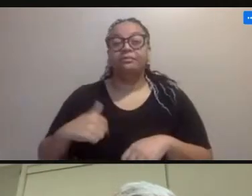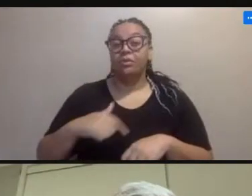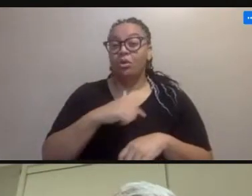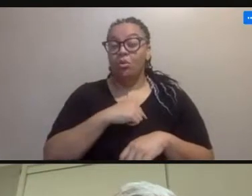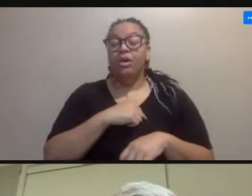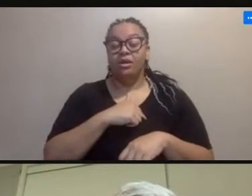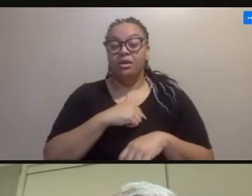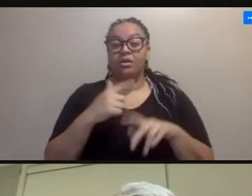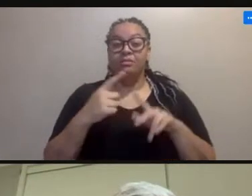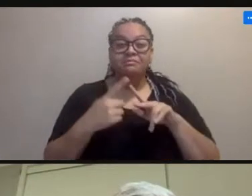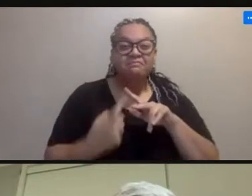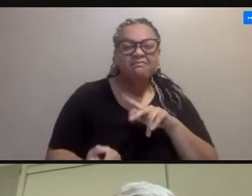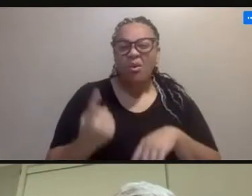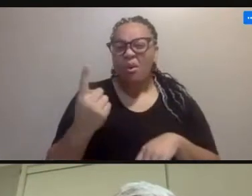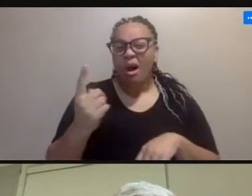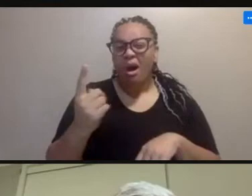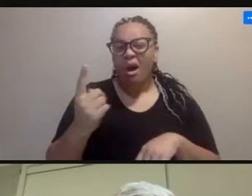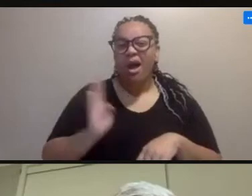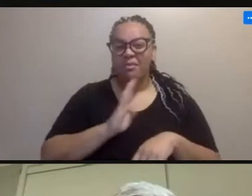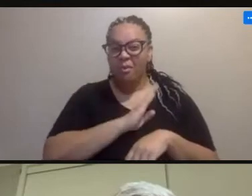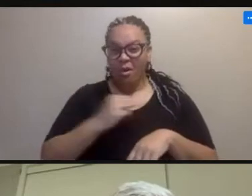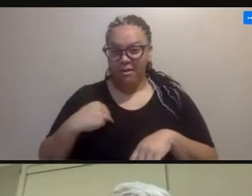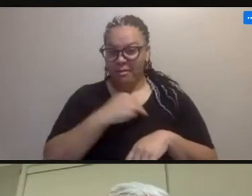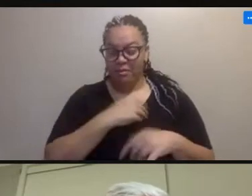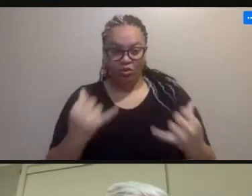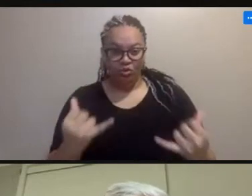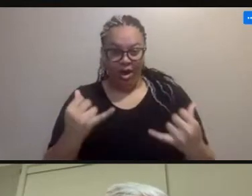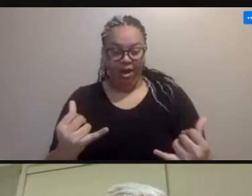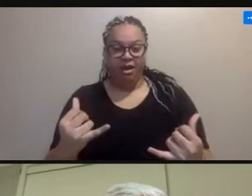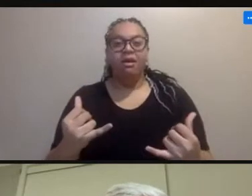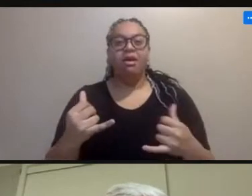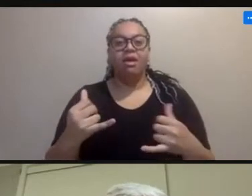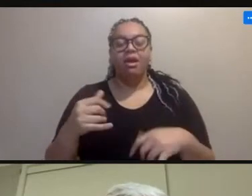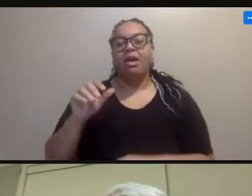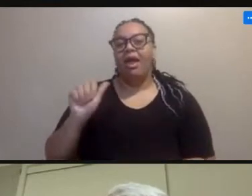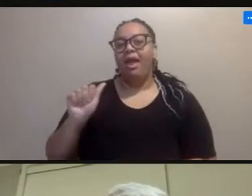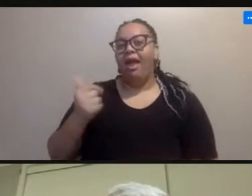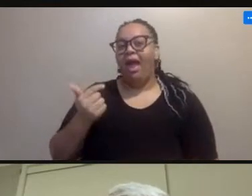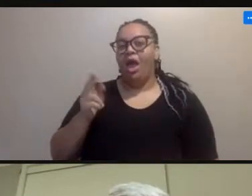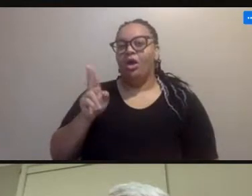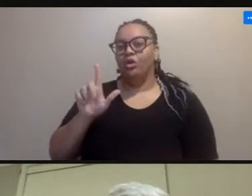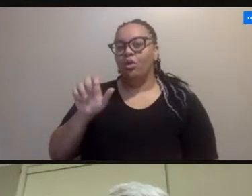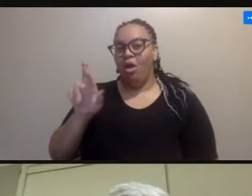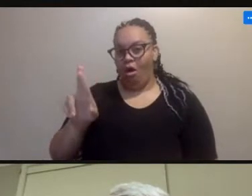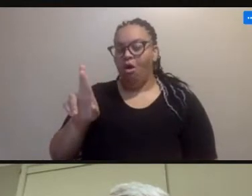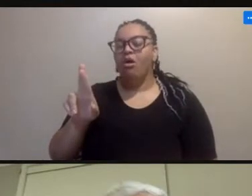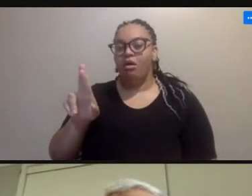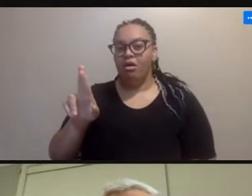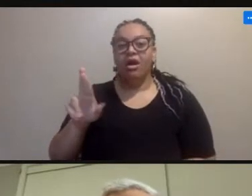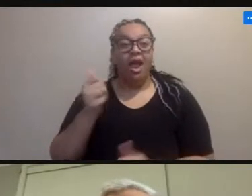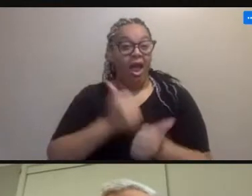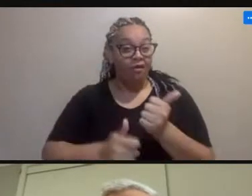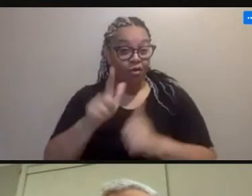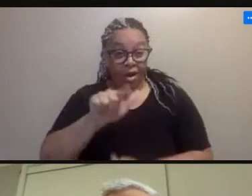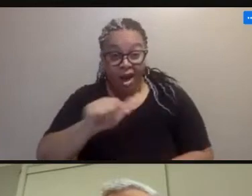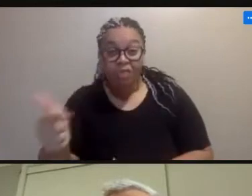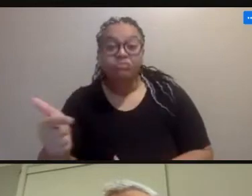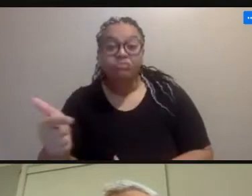A SPECIAL BOARD MEETING IS CALLED TO ORDER.